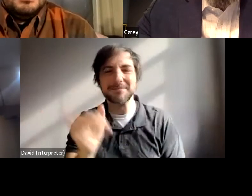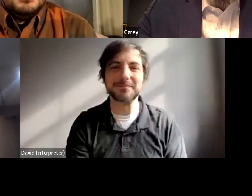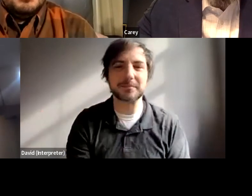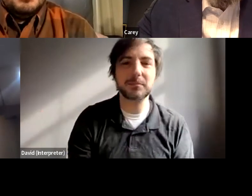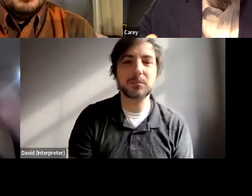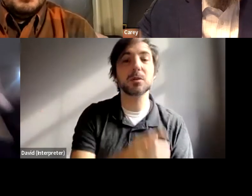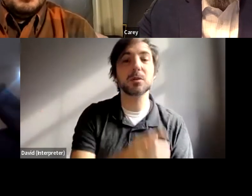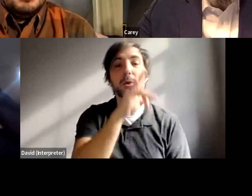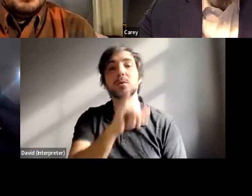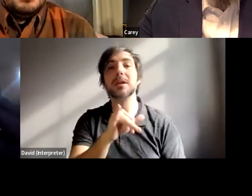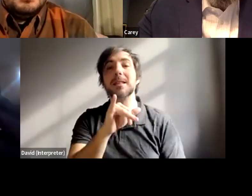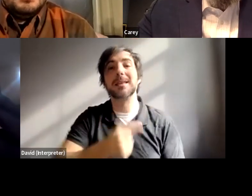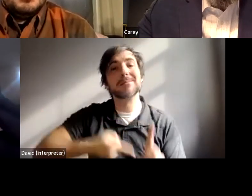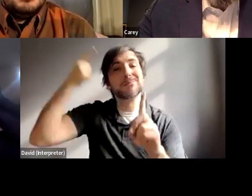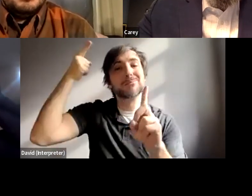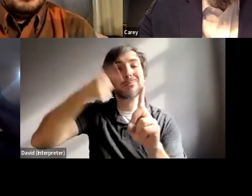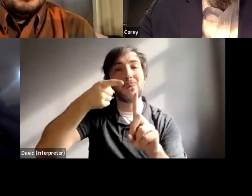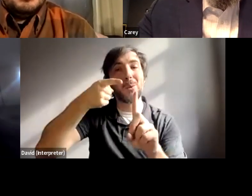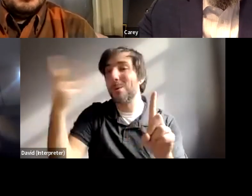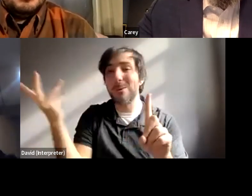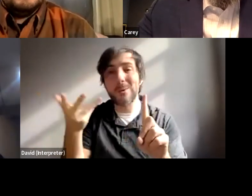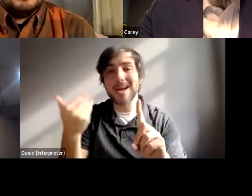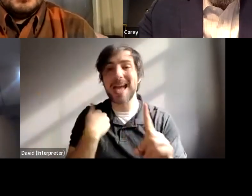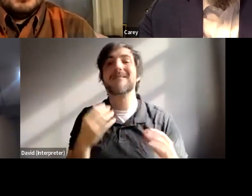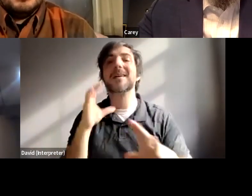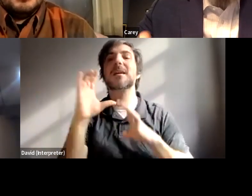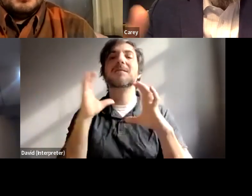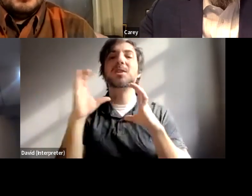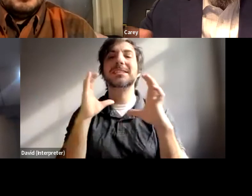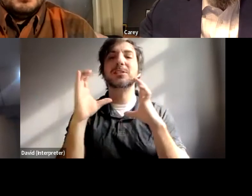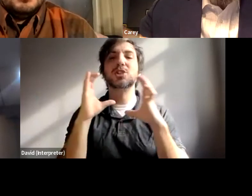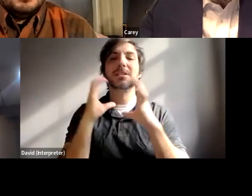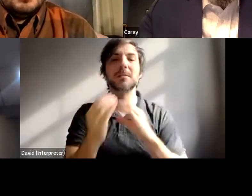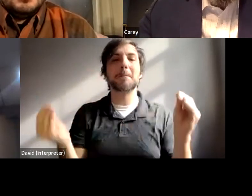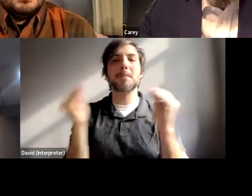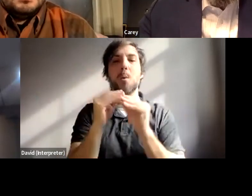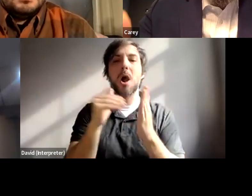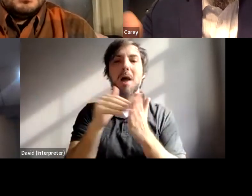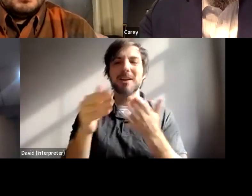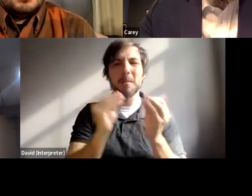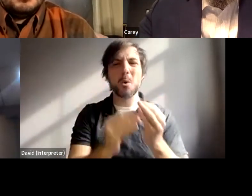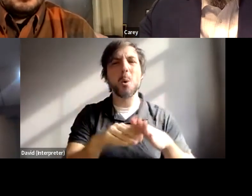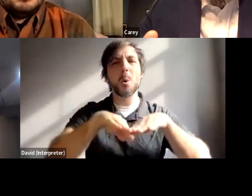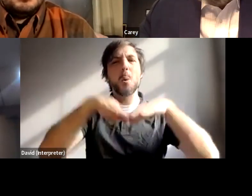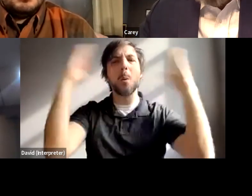take place is having the conversations. More open conversations as you said, make